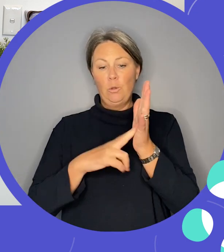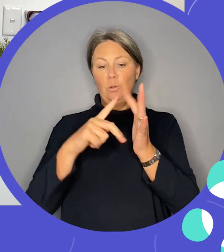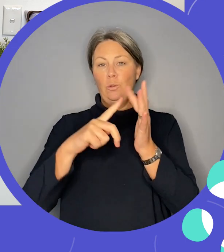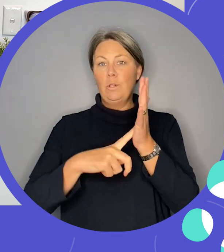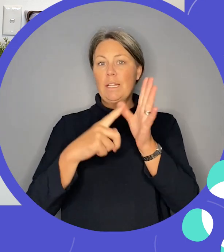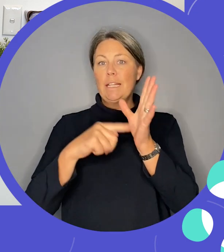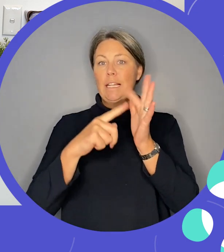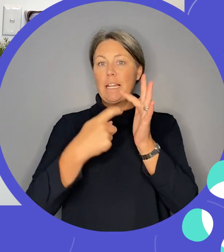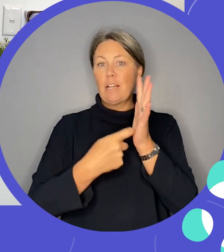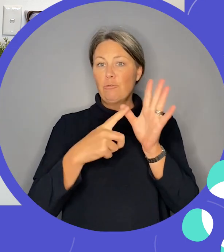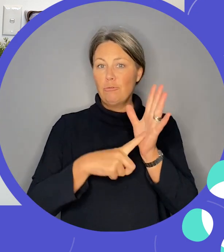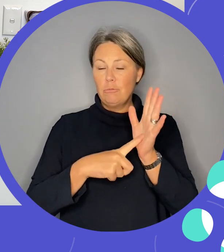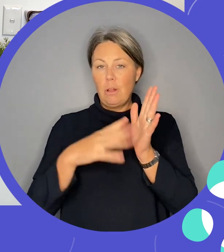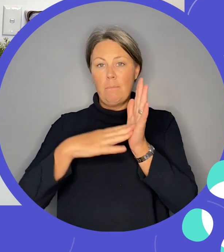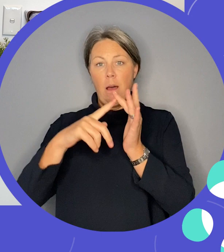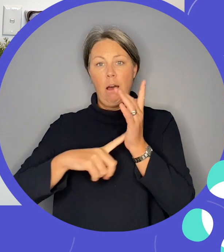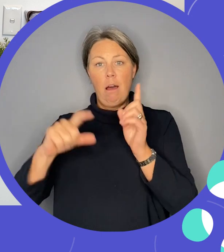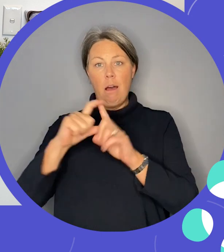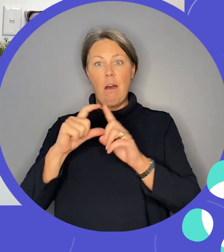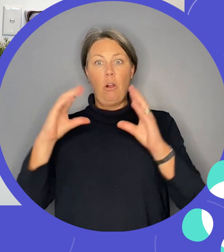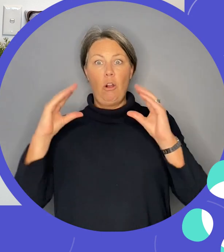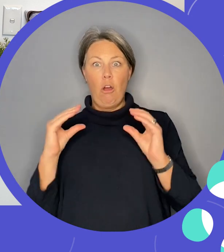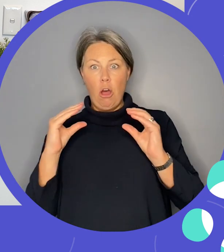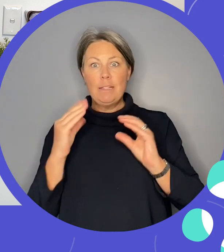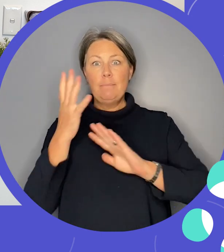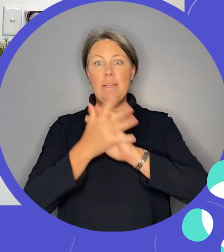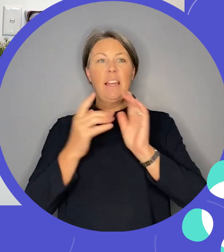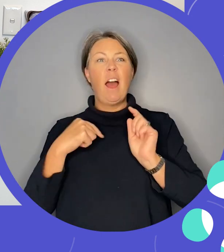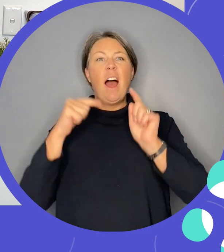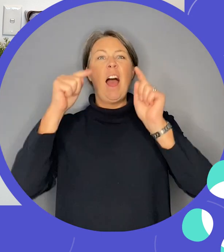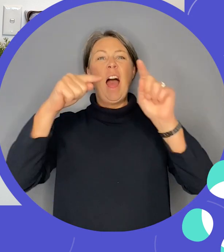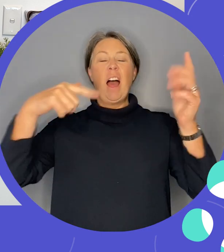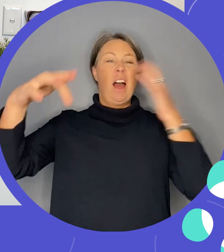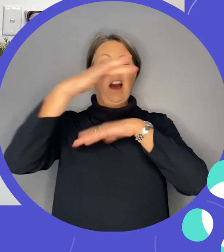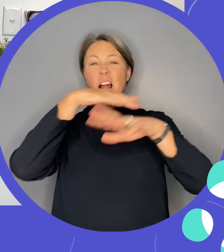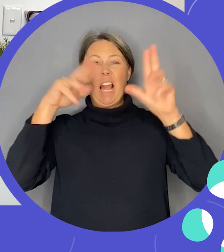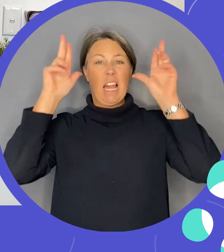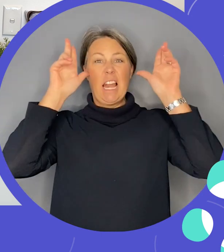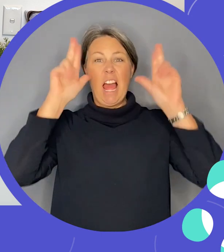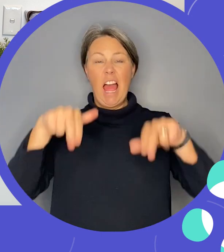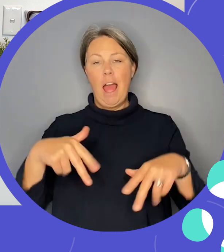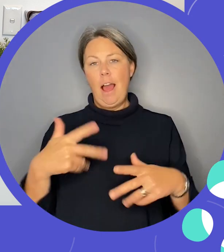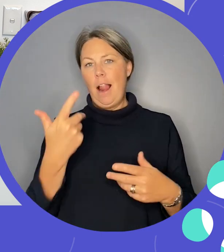for me to communicate when I'm out in the community. If it's really loud and it's crazy, I can't understand what's going on,